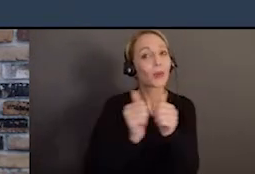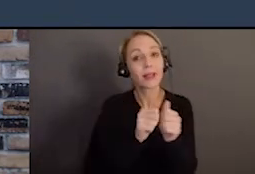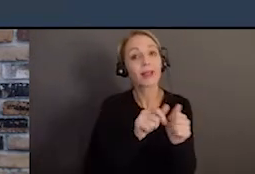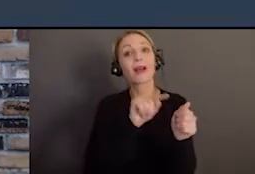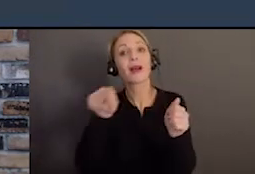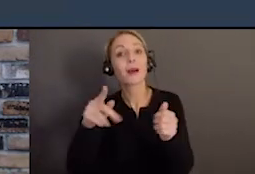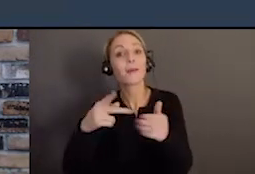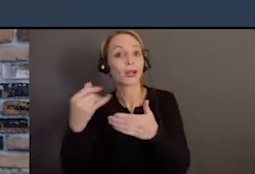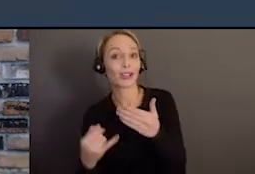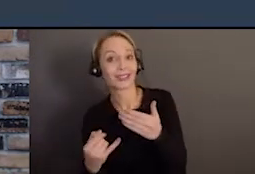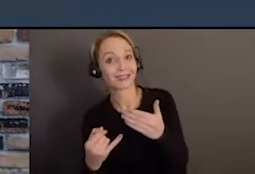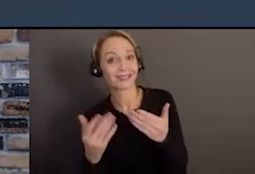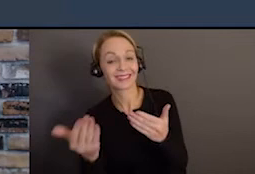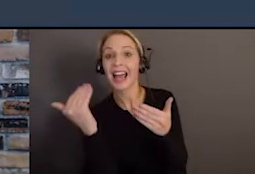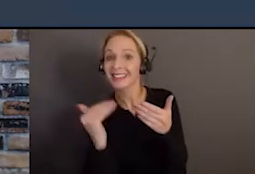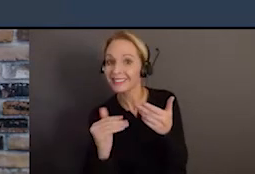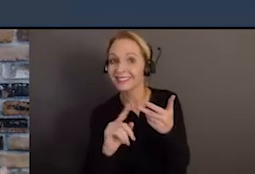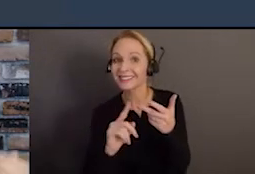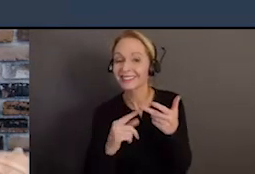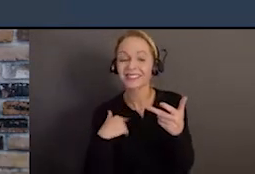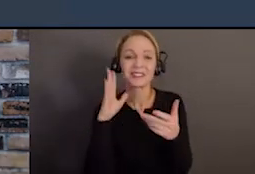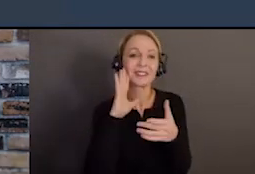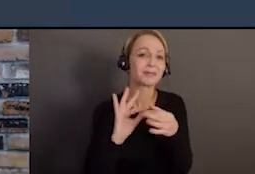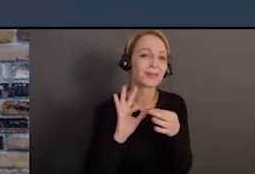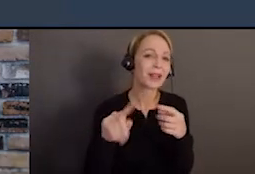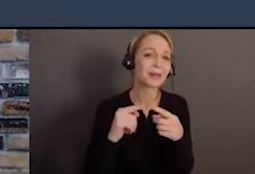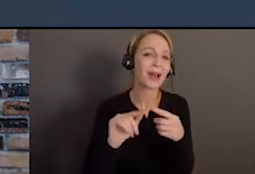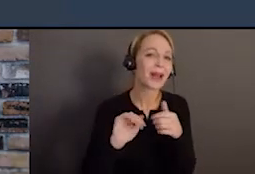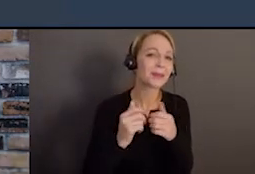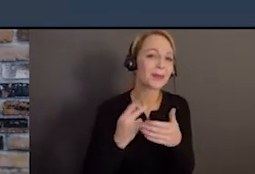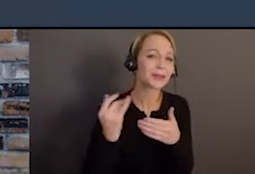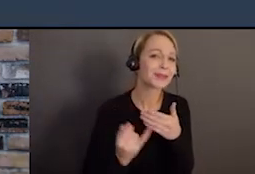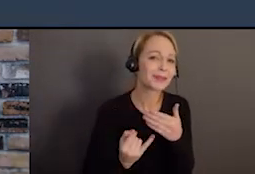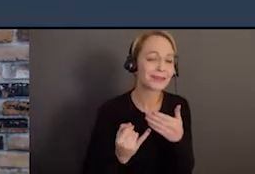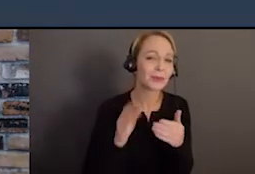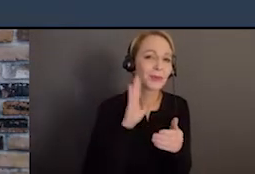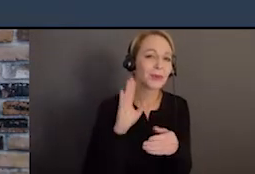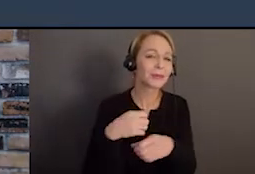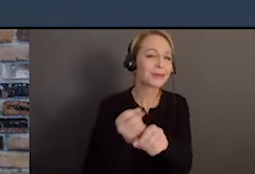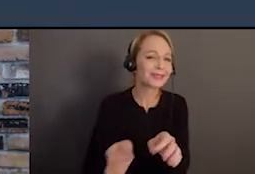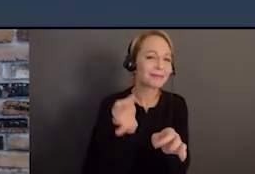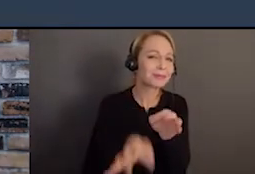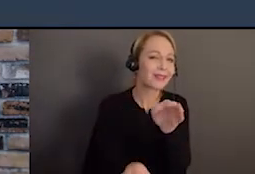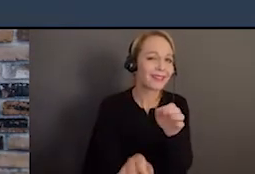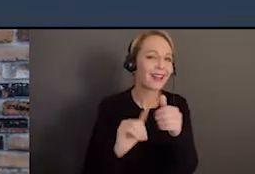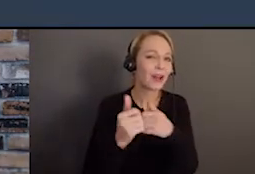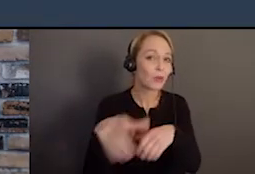NEXT WE'RE GOING TO TALK ABOUT HOW PROJECTS SIMPLIFY HOW YOU HOST WHAT YOU BUILD.